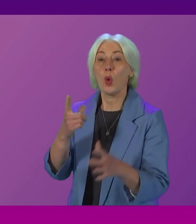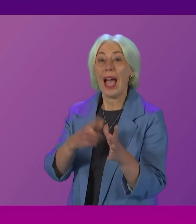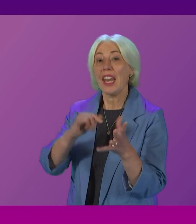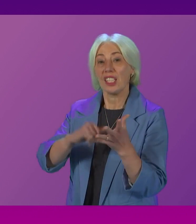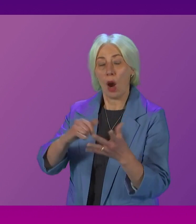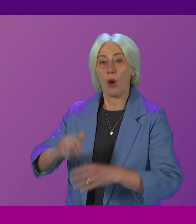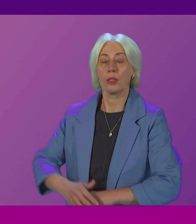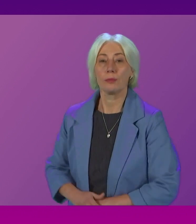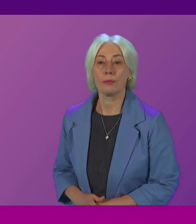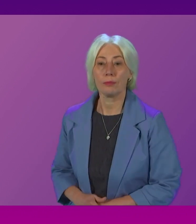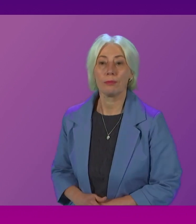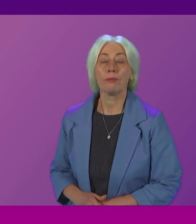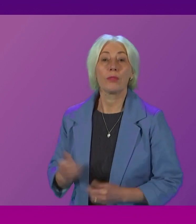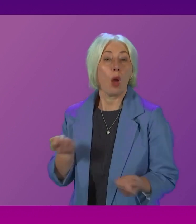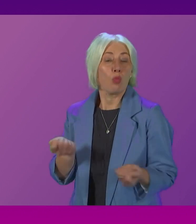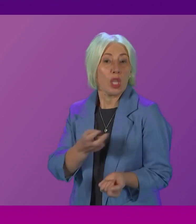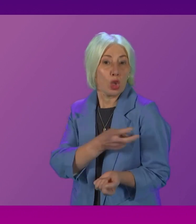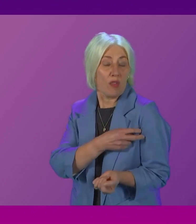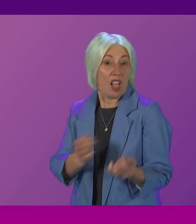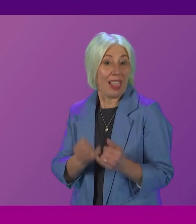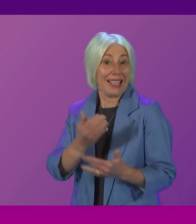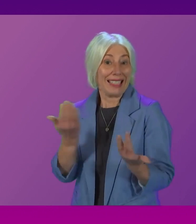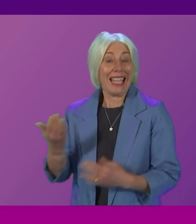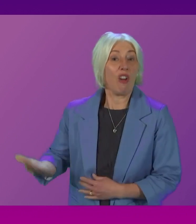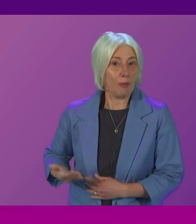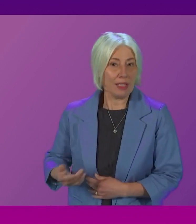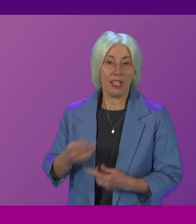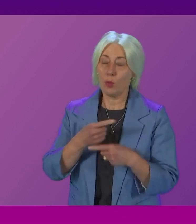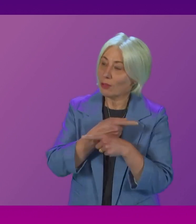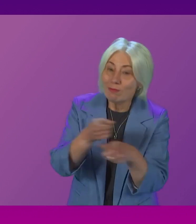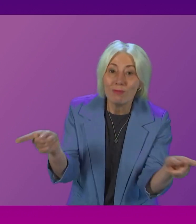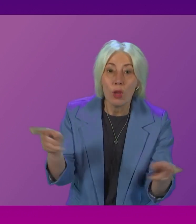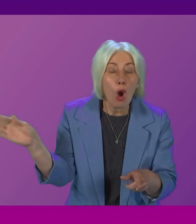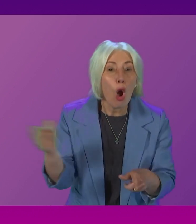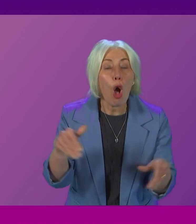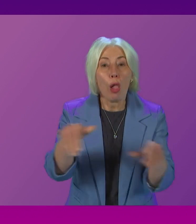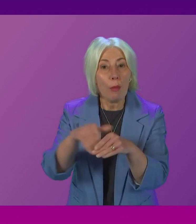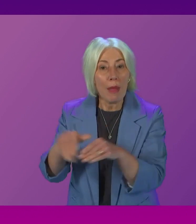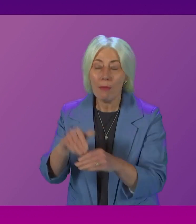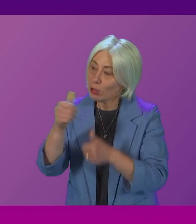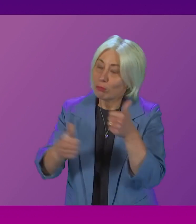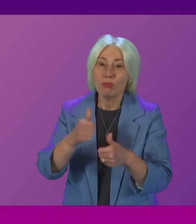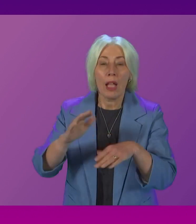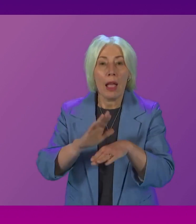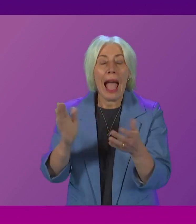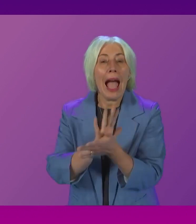Presiding Officer, on this last day of business, I start by wishing you and members across the chamber a very merry Christmas. In particular,